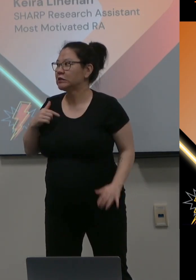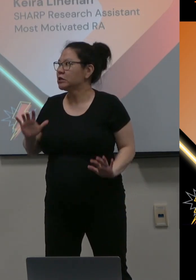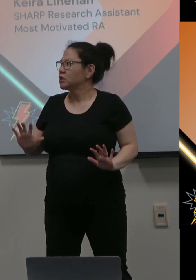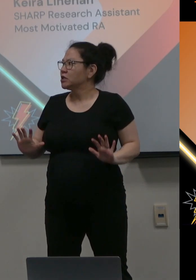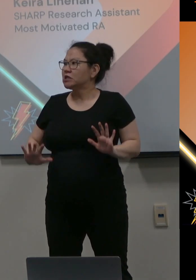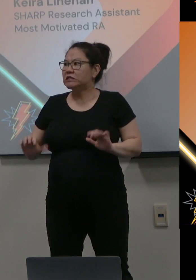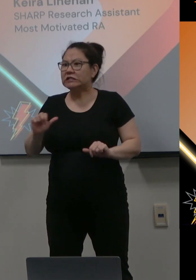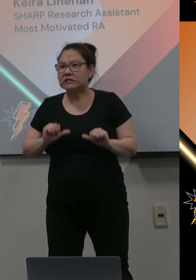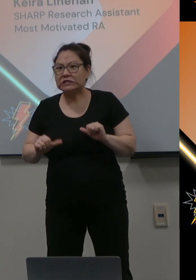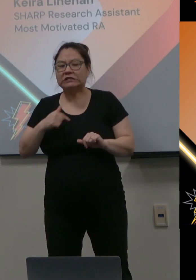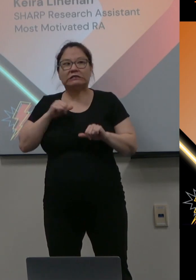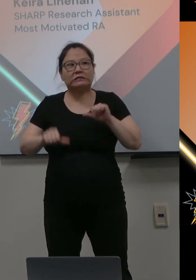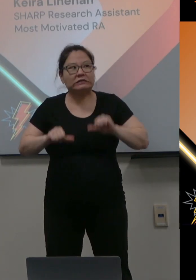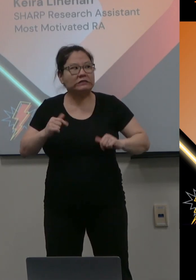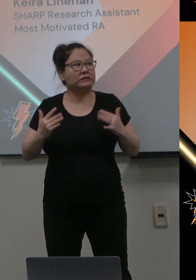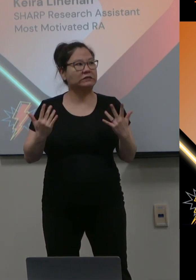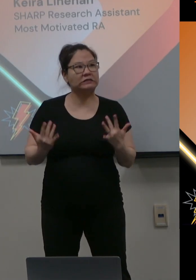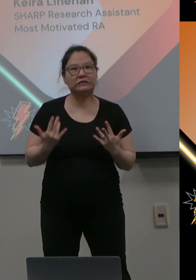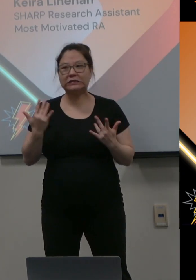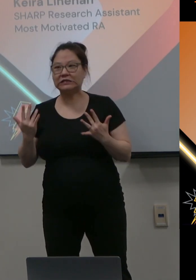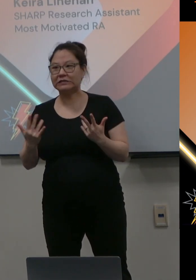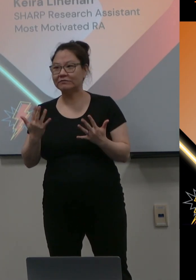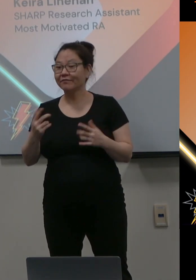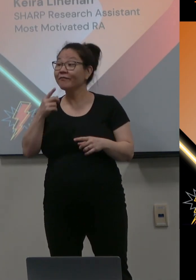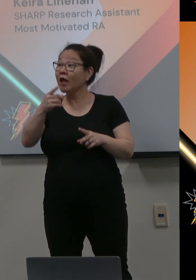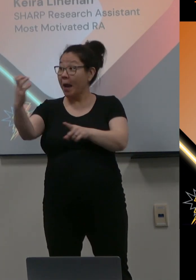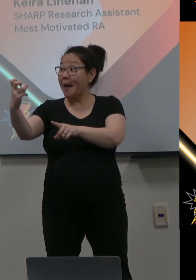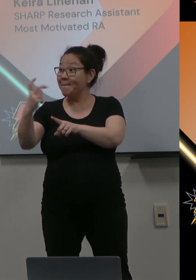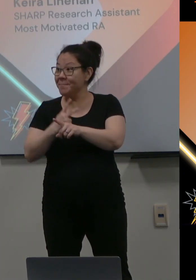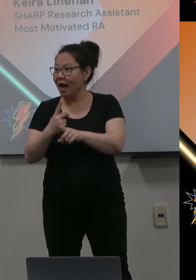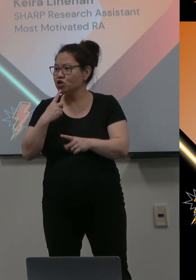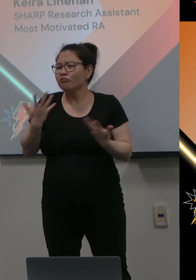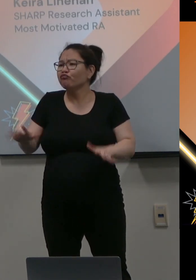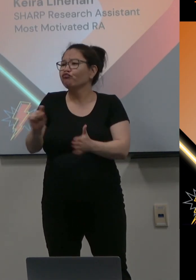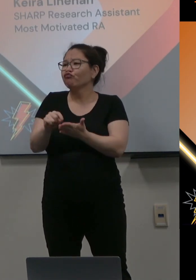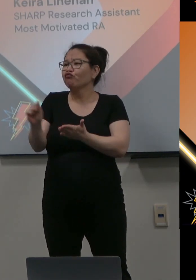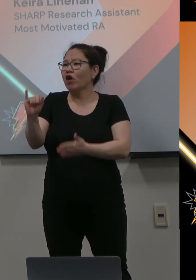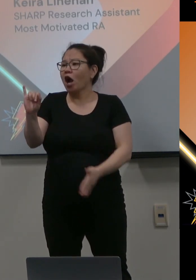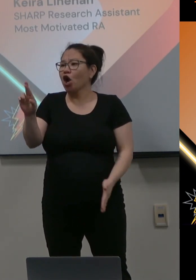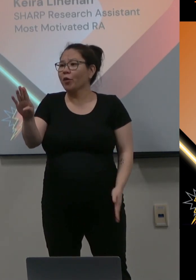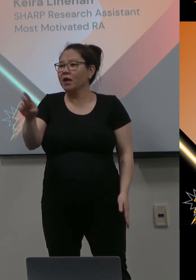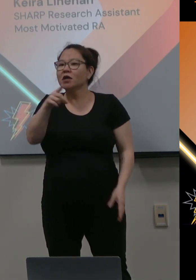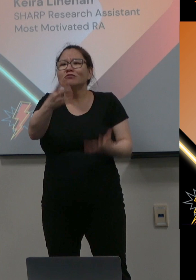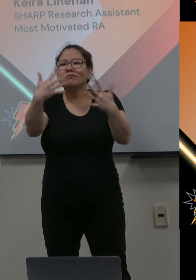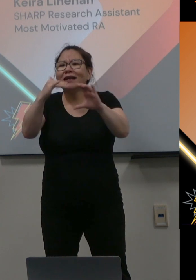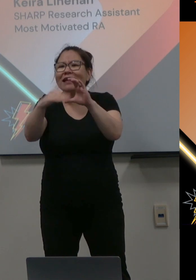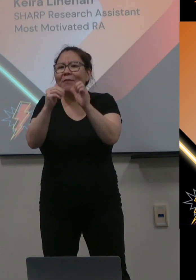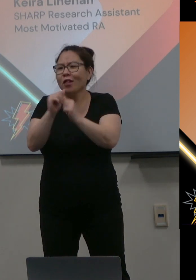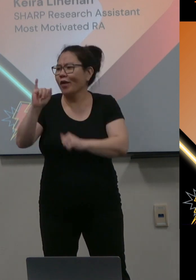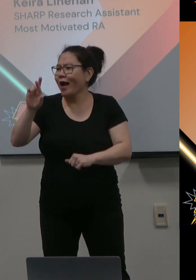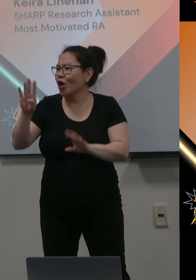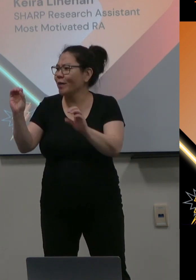Keira was on vacation that week that the IRBs got sent back and approved. When she got back, she said, "Oh, I see.